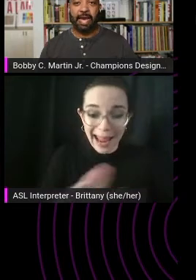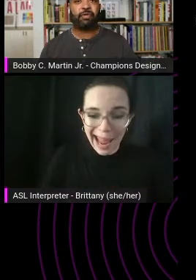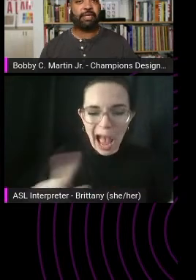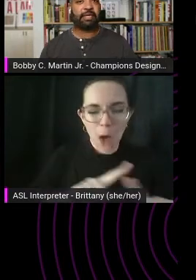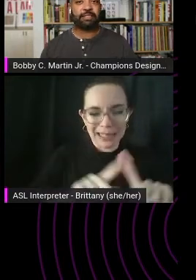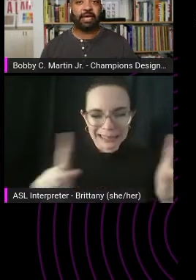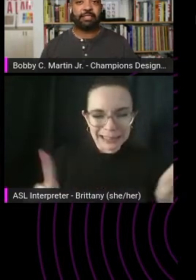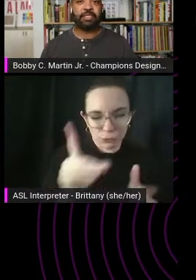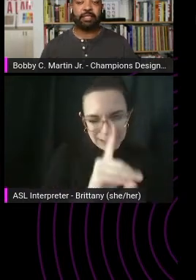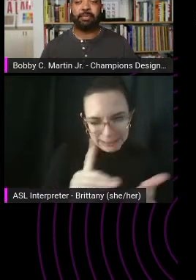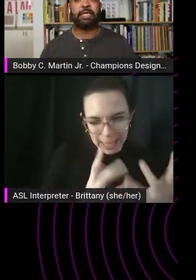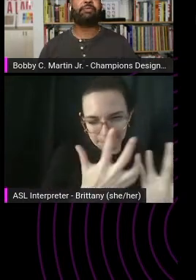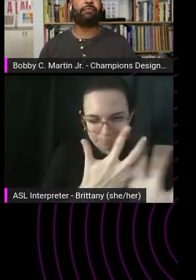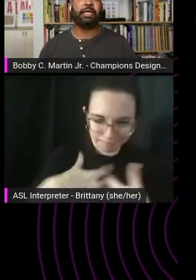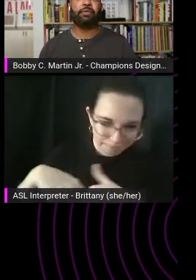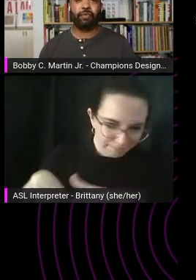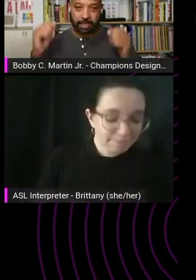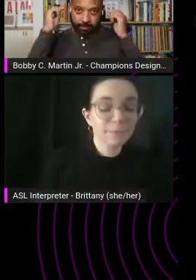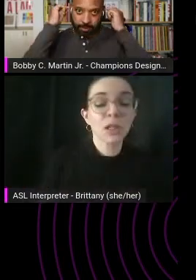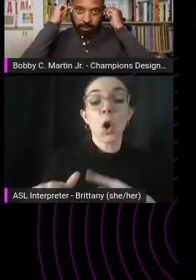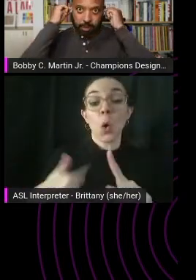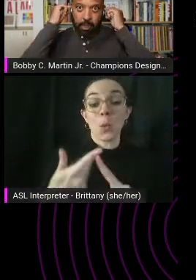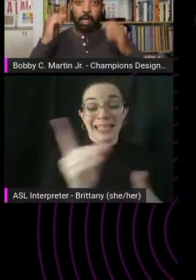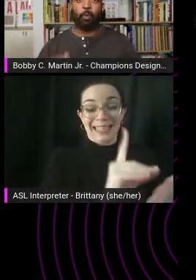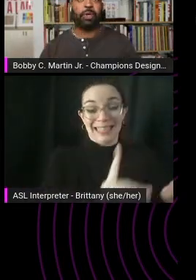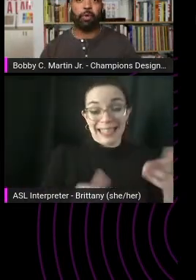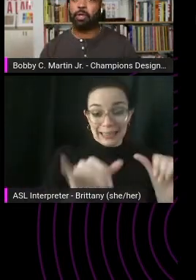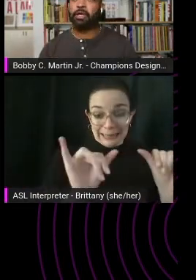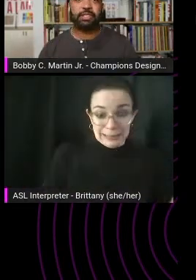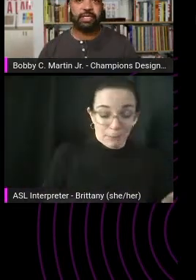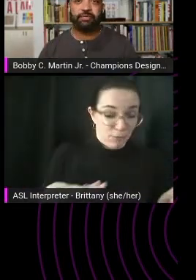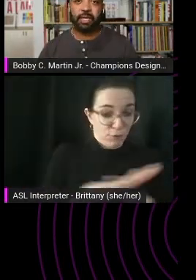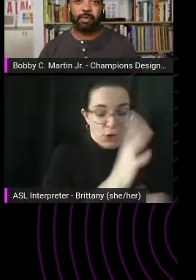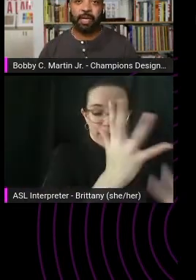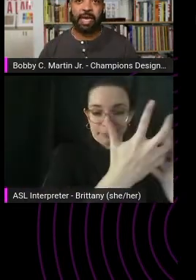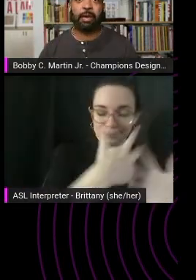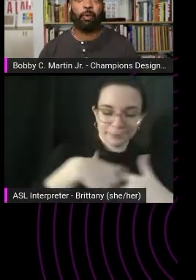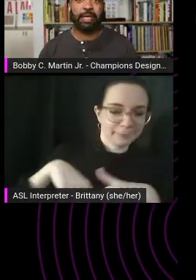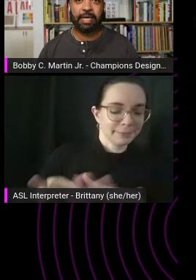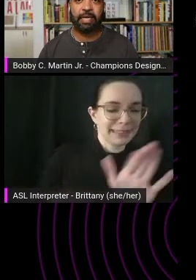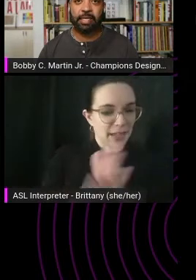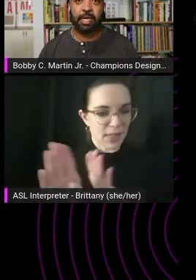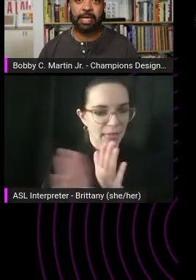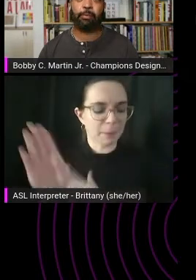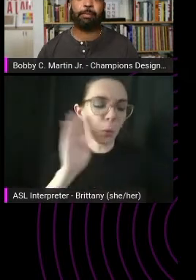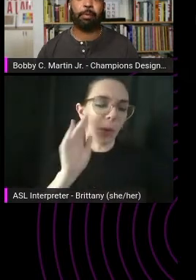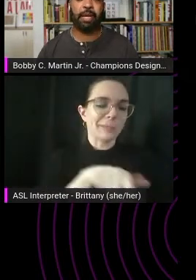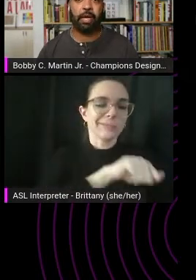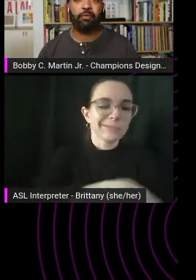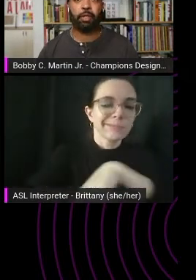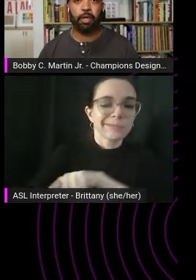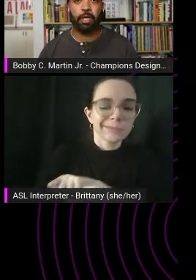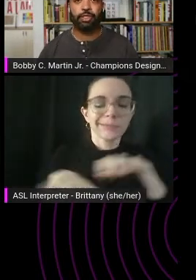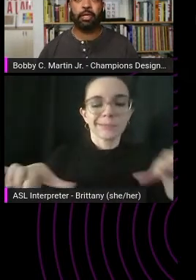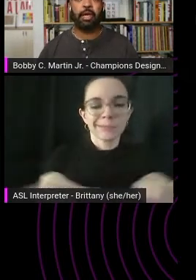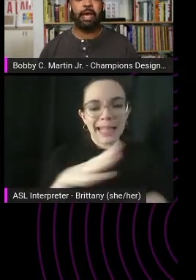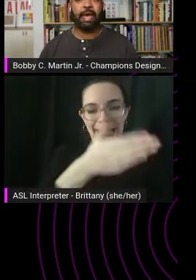After that design system is fully developed, we roll our sleeves up and we get it done and we prepare for launch.